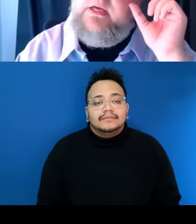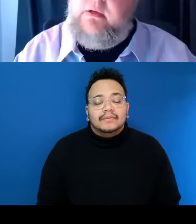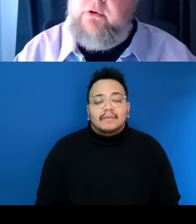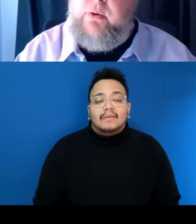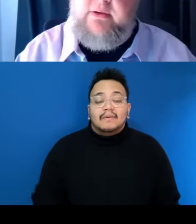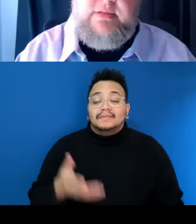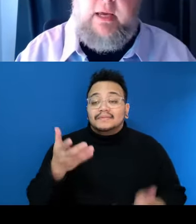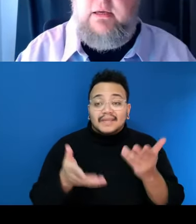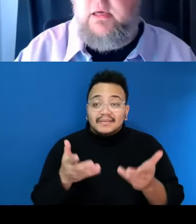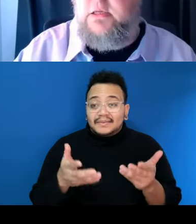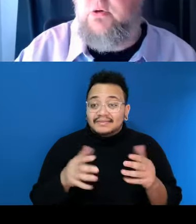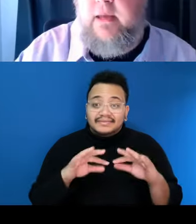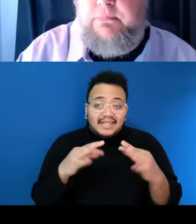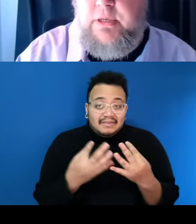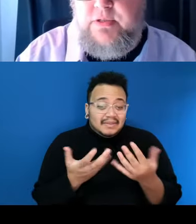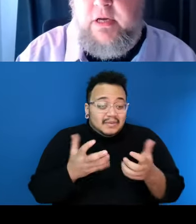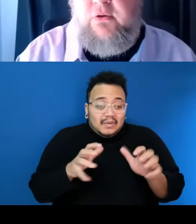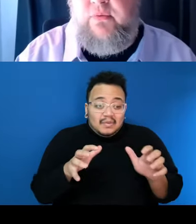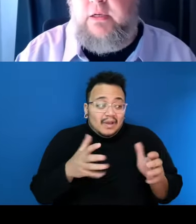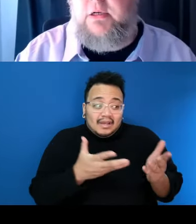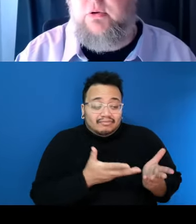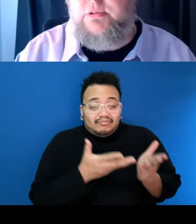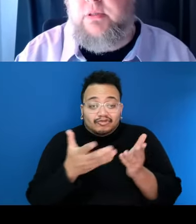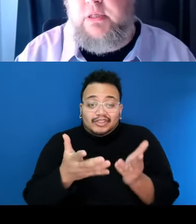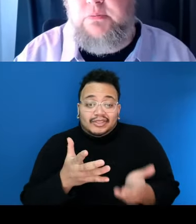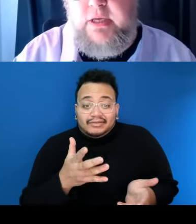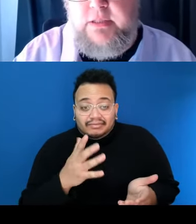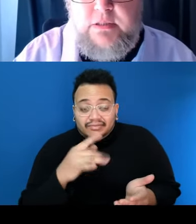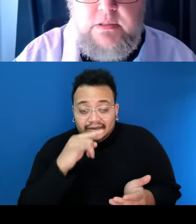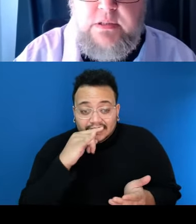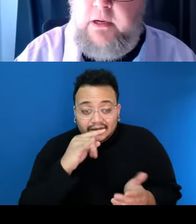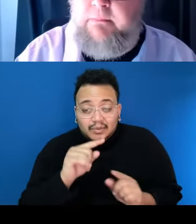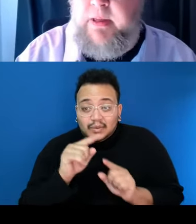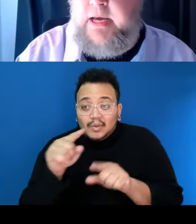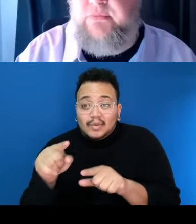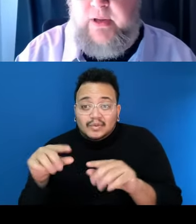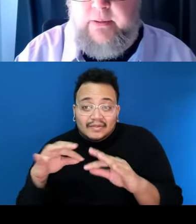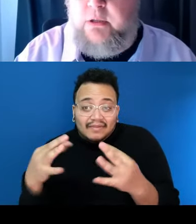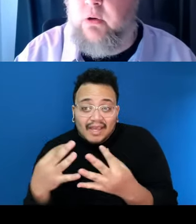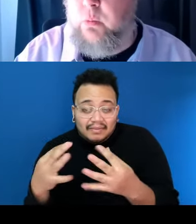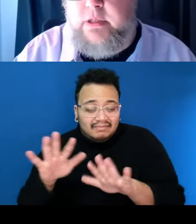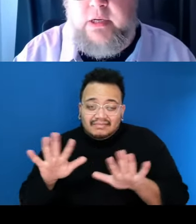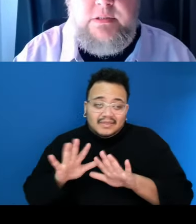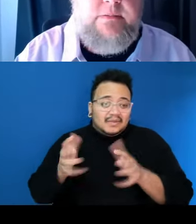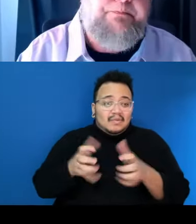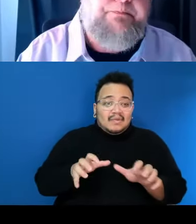can be another way of saying you can't be yourself and go to these places as a family or with us.